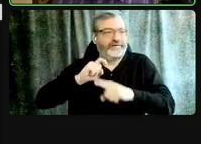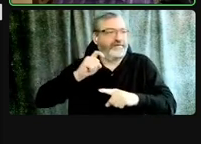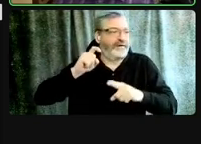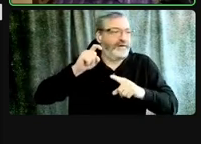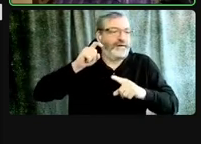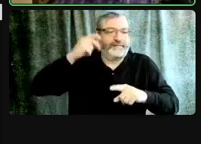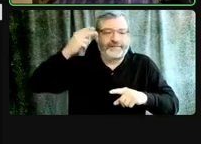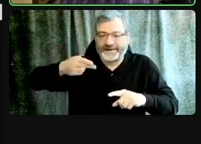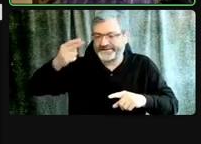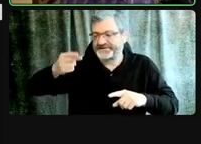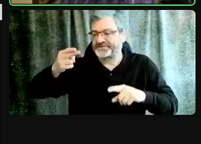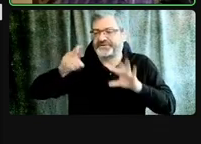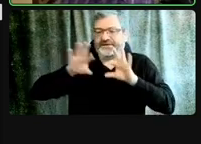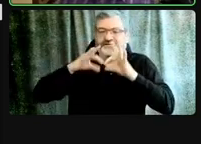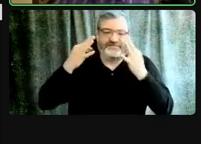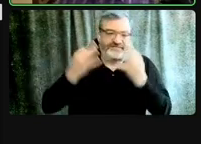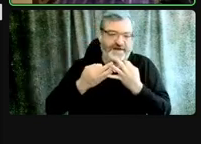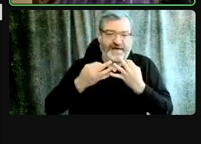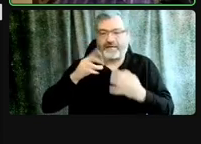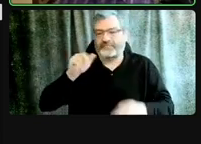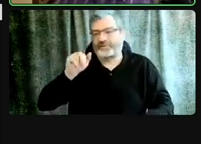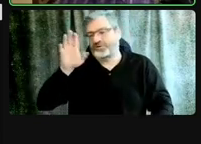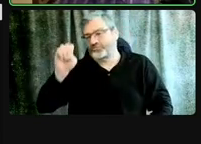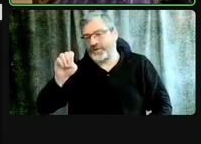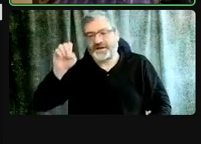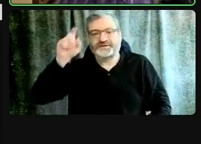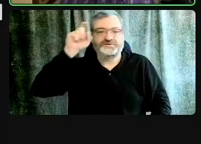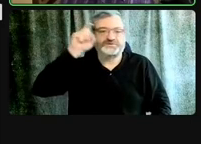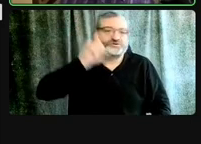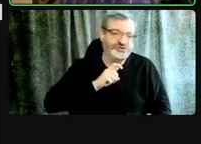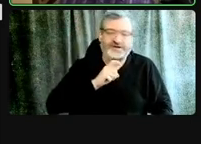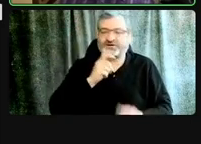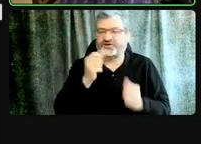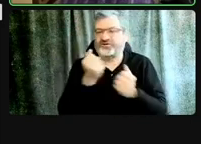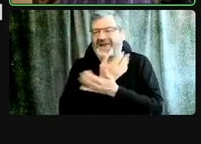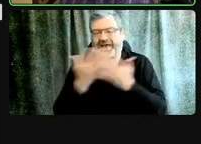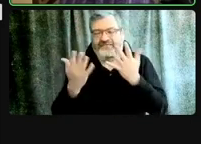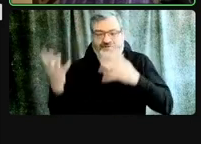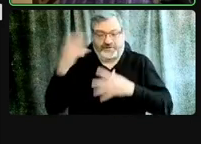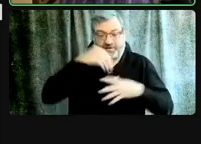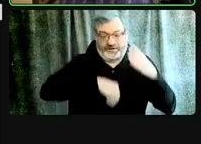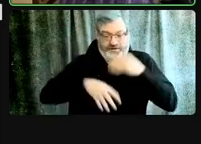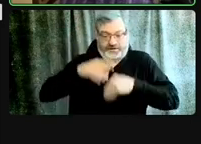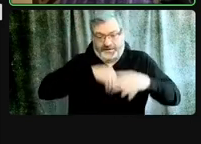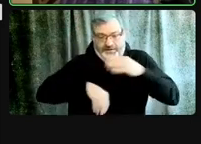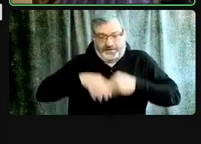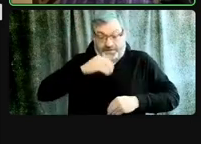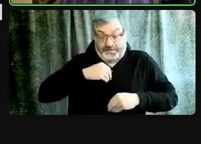all kinds of things contribute to this really rich backstory people bring in. We never know what that backstory is when